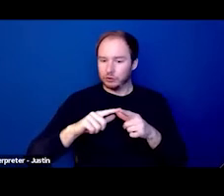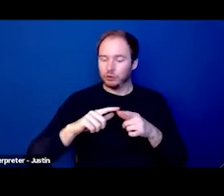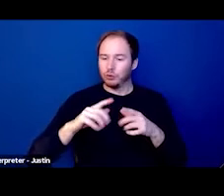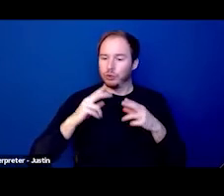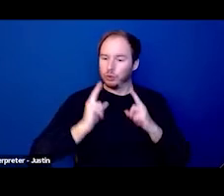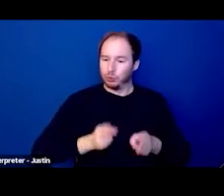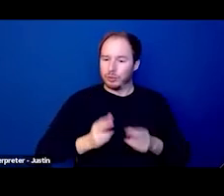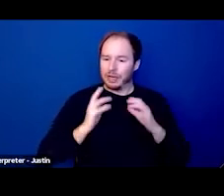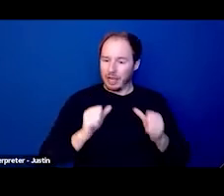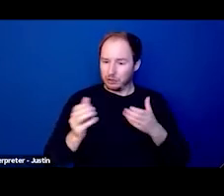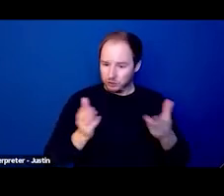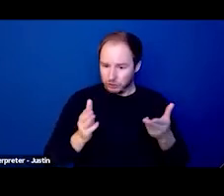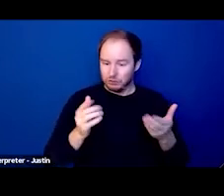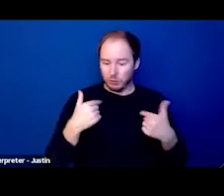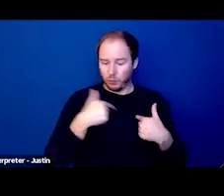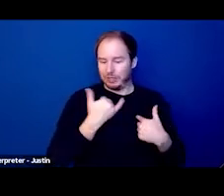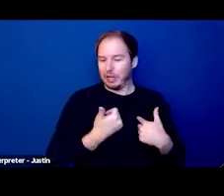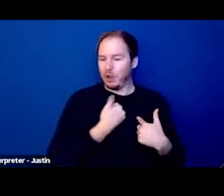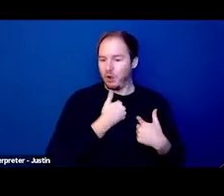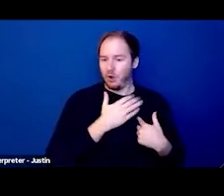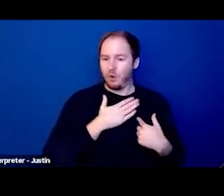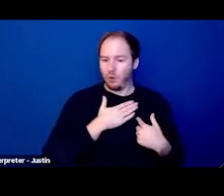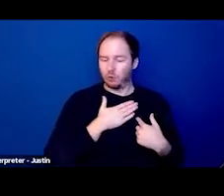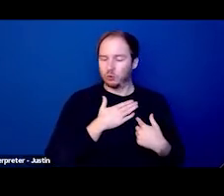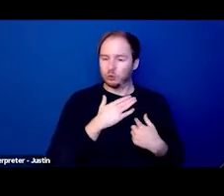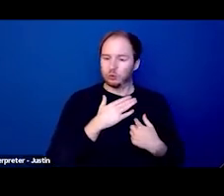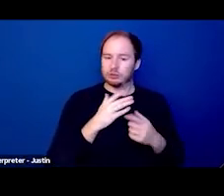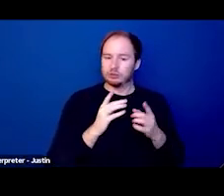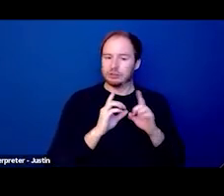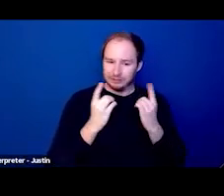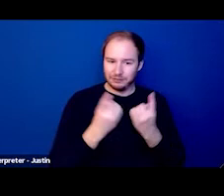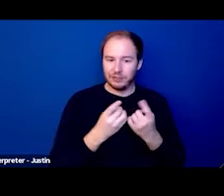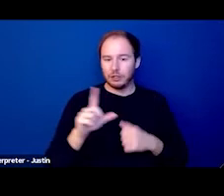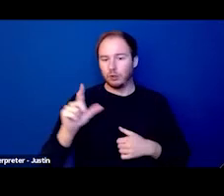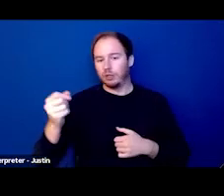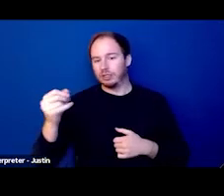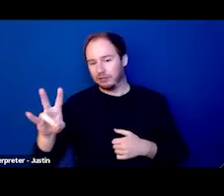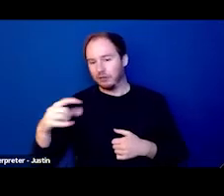we are actually our own division now. And then in 2017 we added our County Administrator Department,